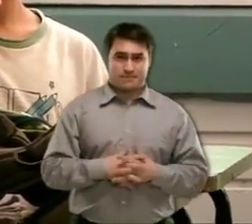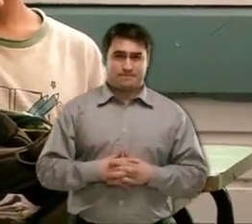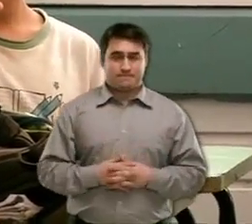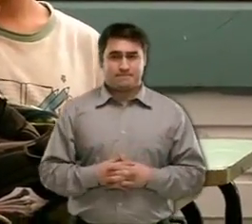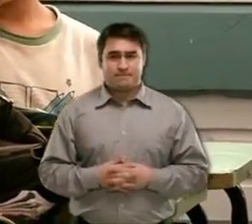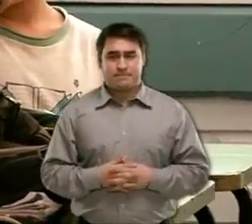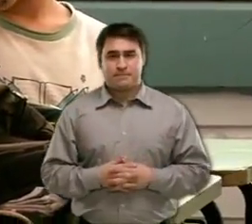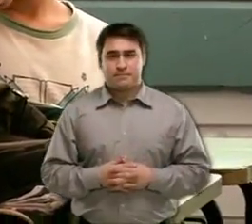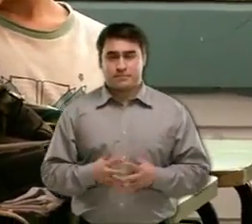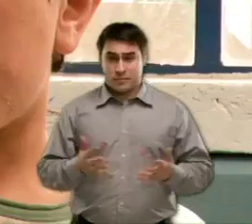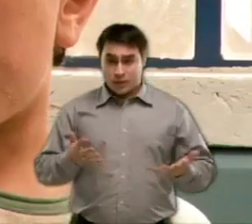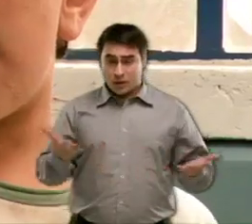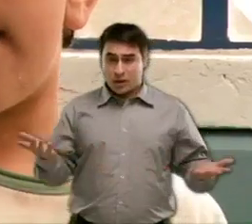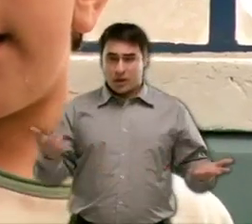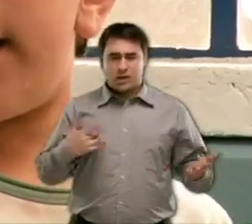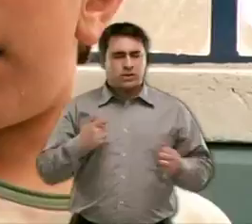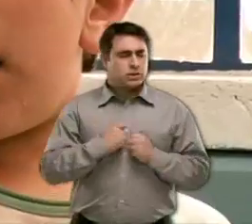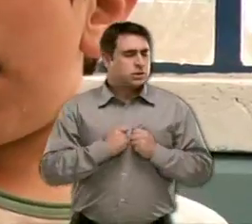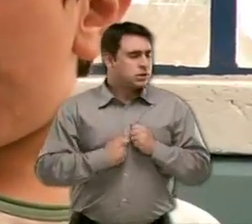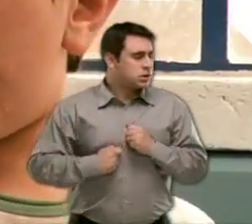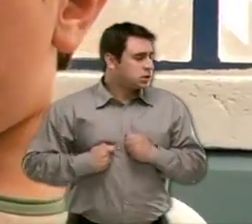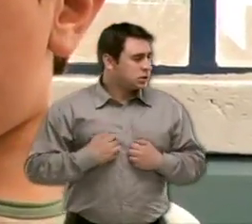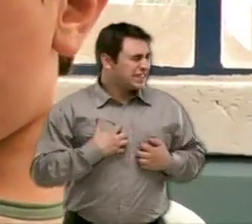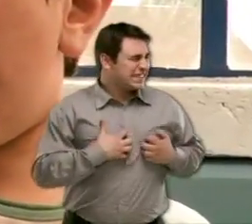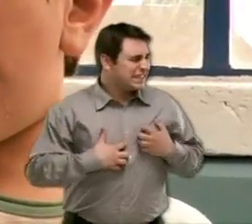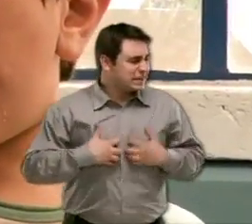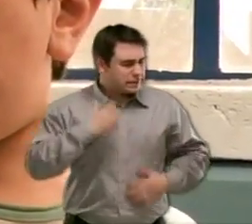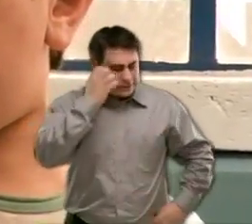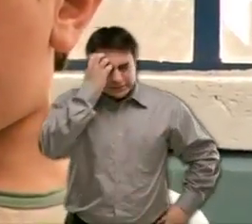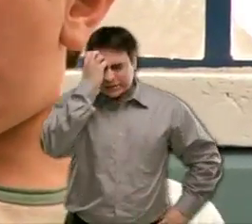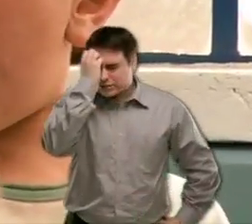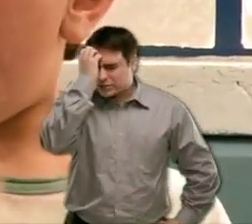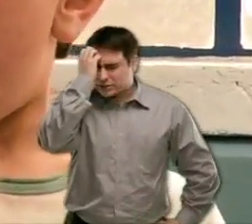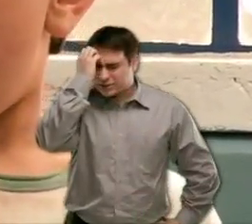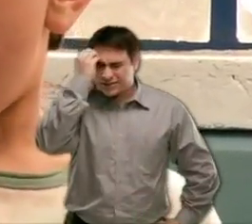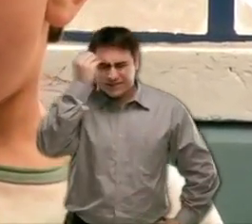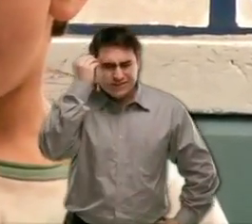That upset me because I wanted to comprehend him, so I could respond.